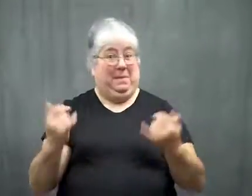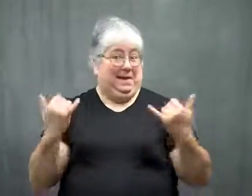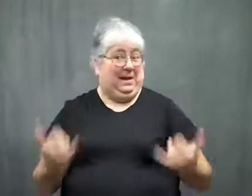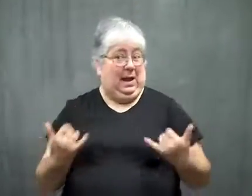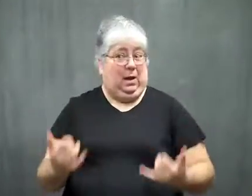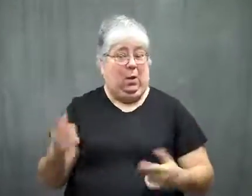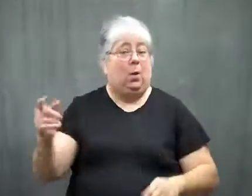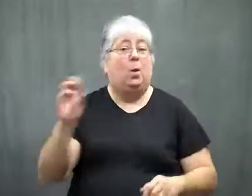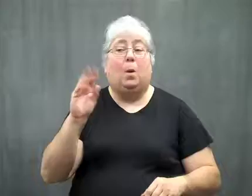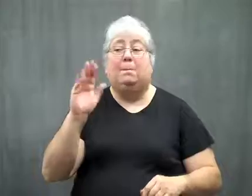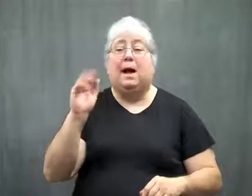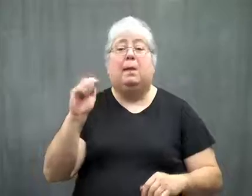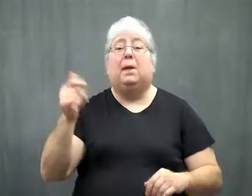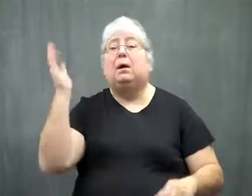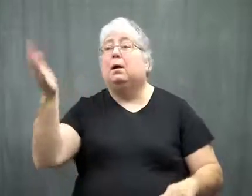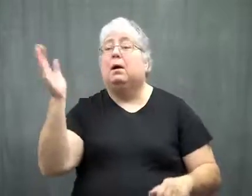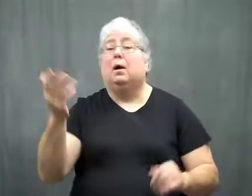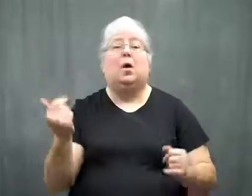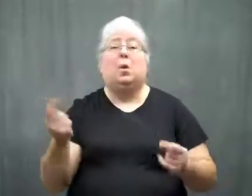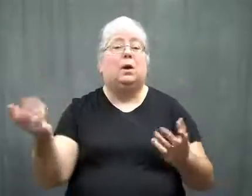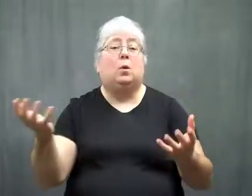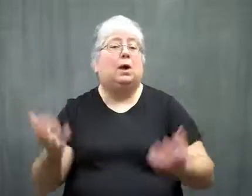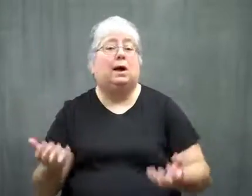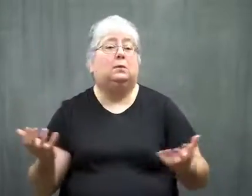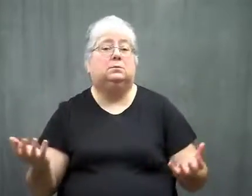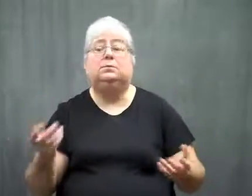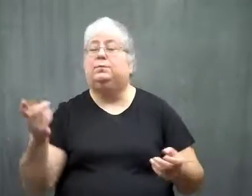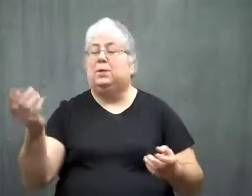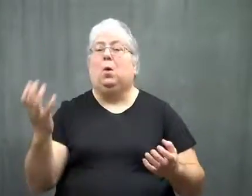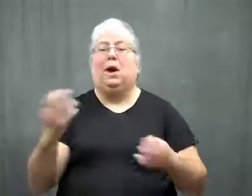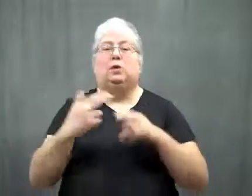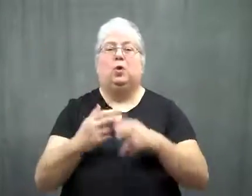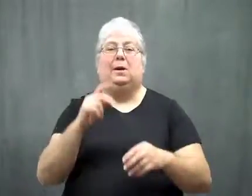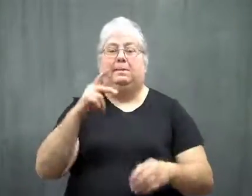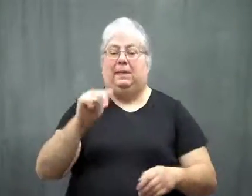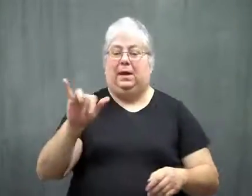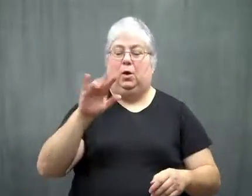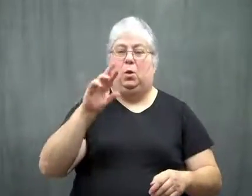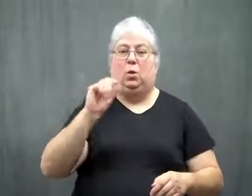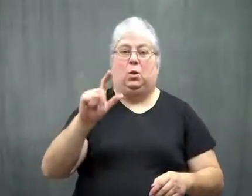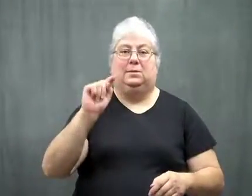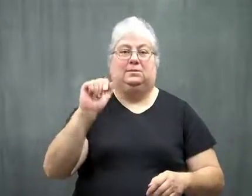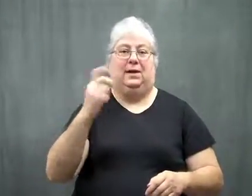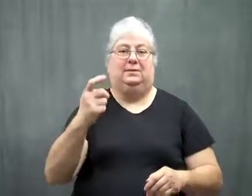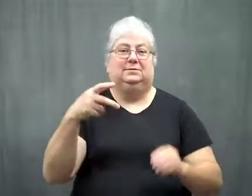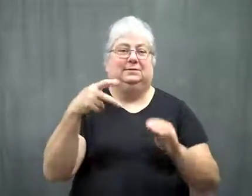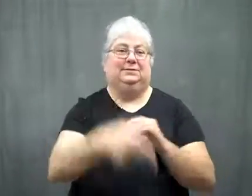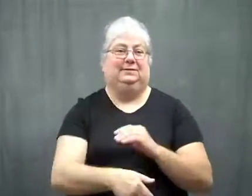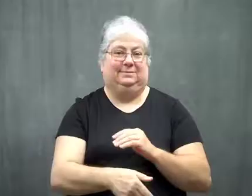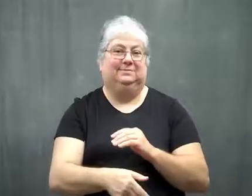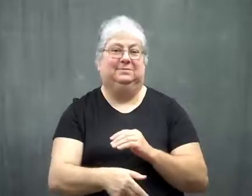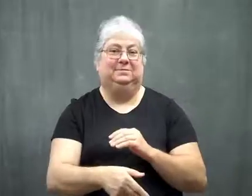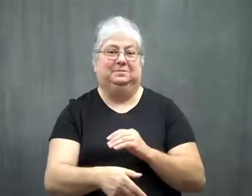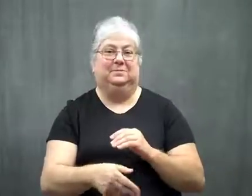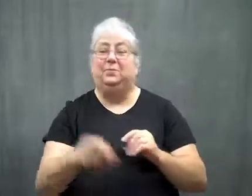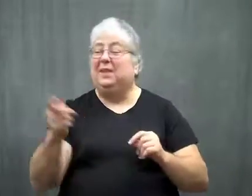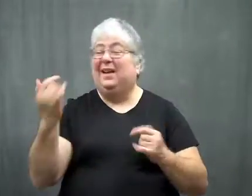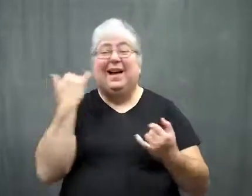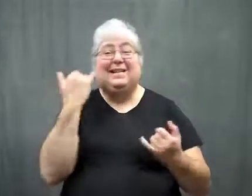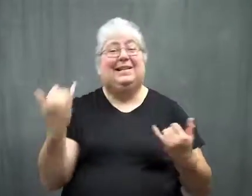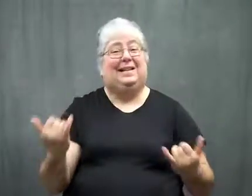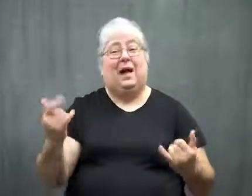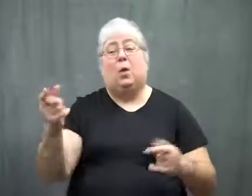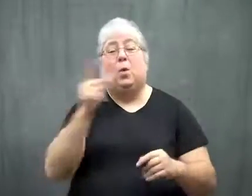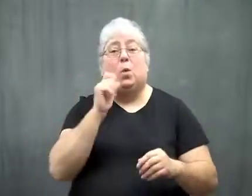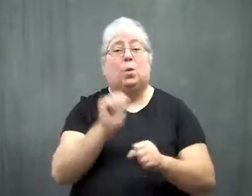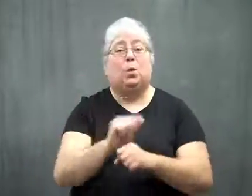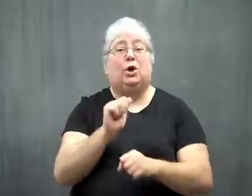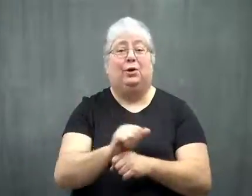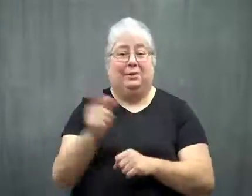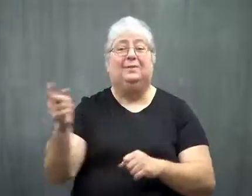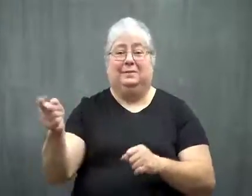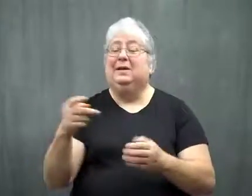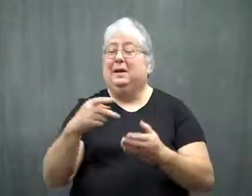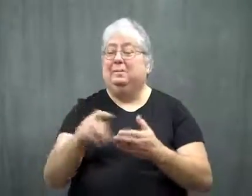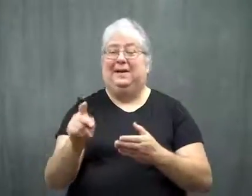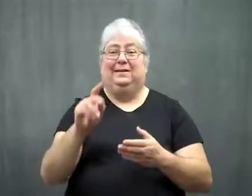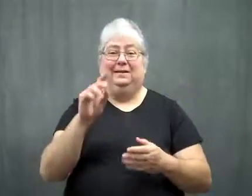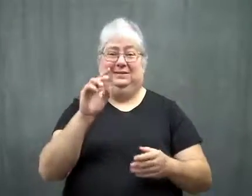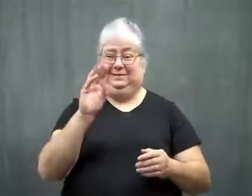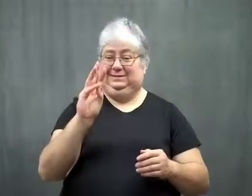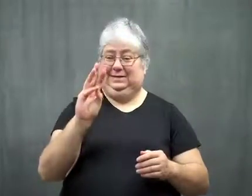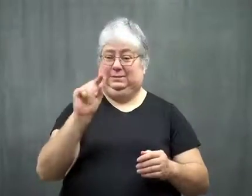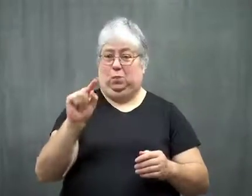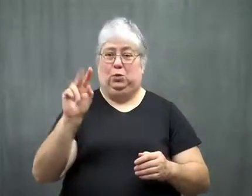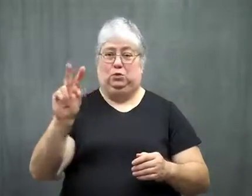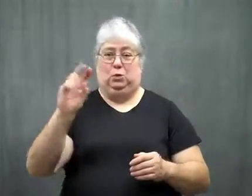This is the current plan by Obama. He wants a payroll tax cut.